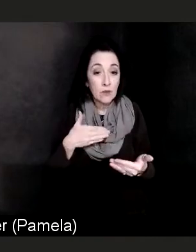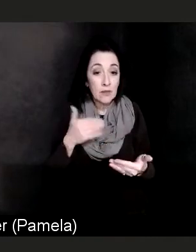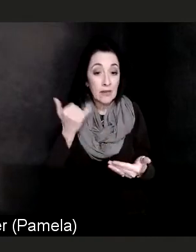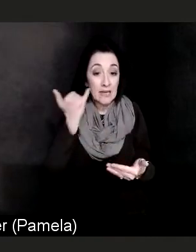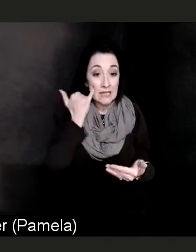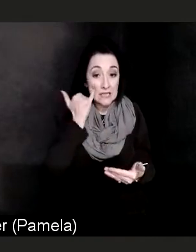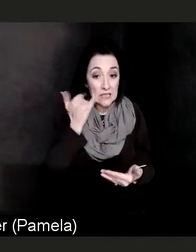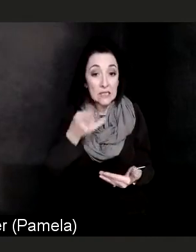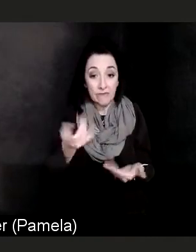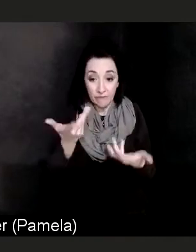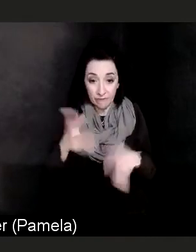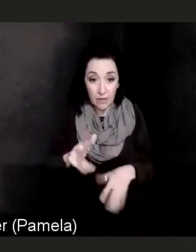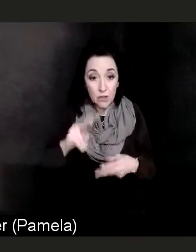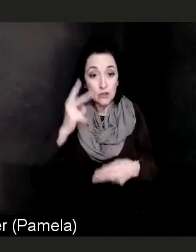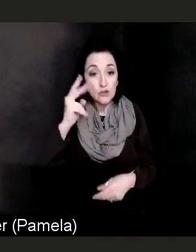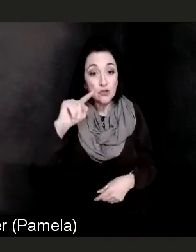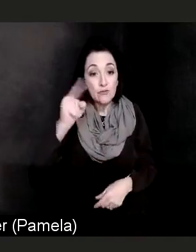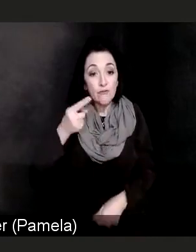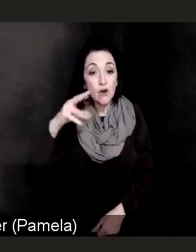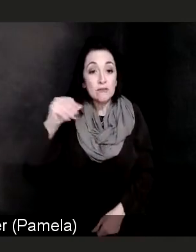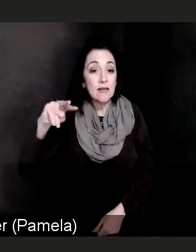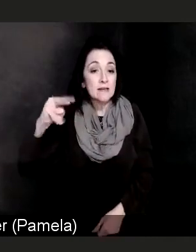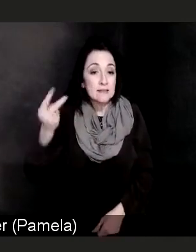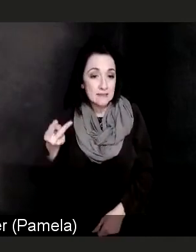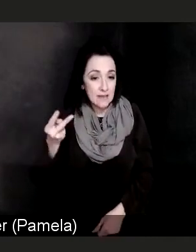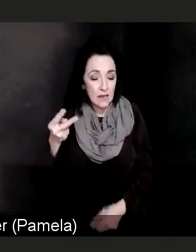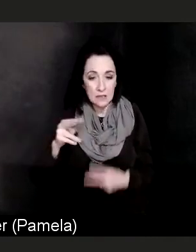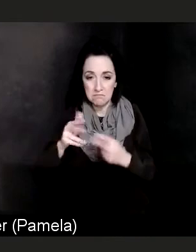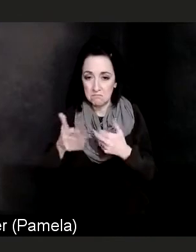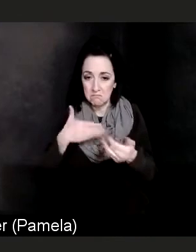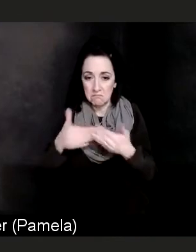of either the Moderna or the Pfizer vaccine,